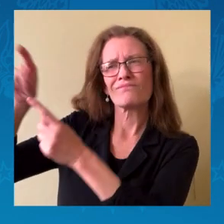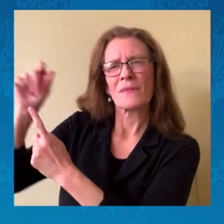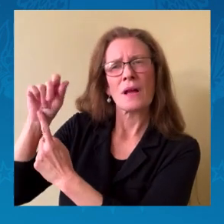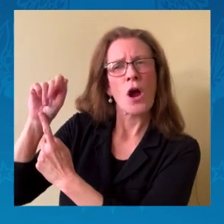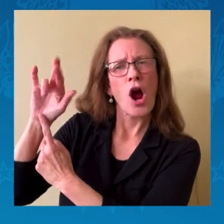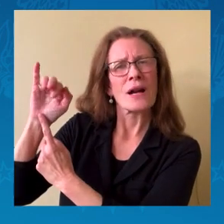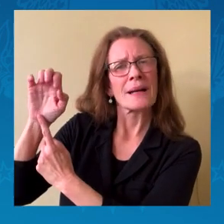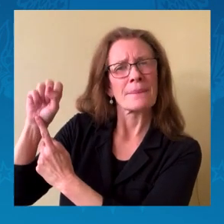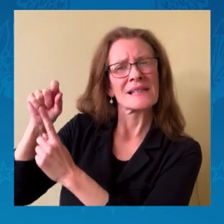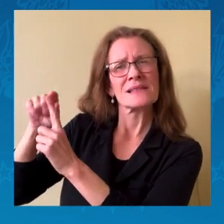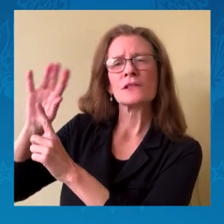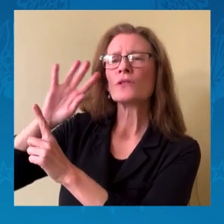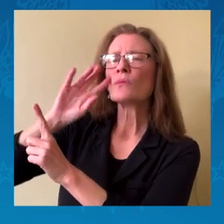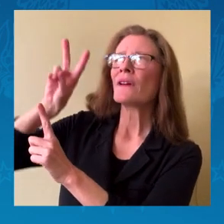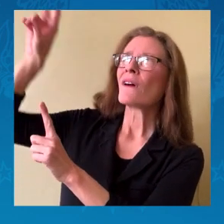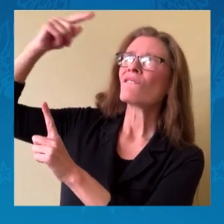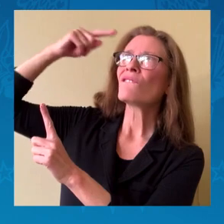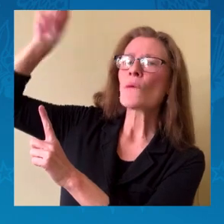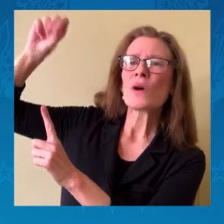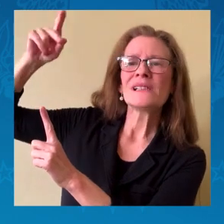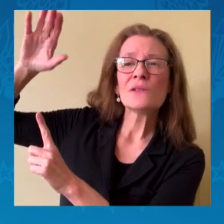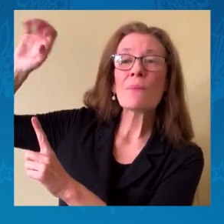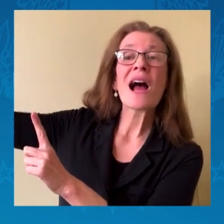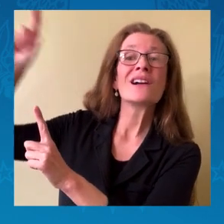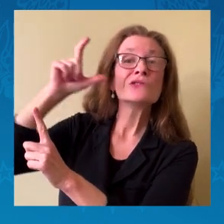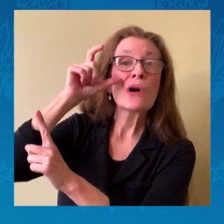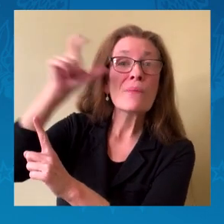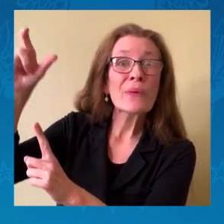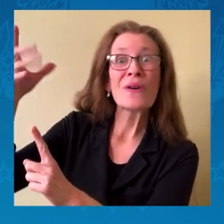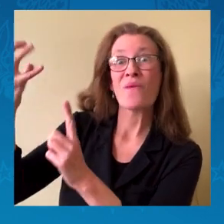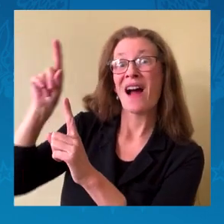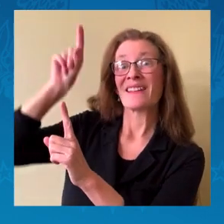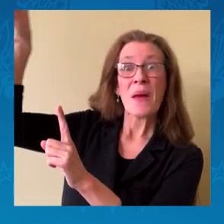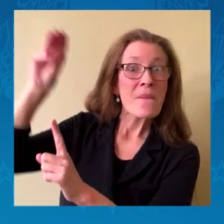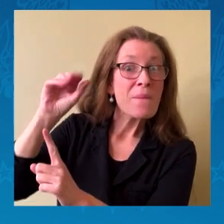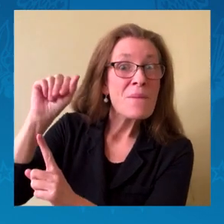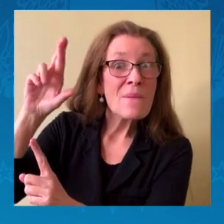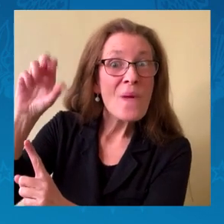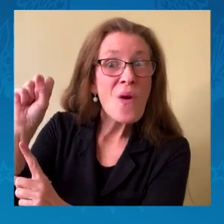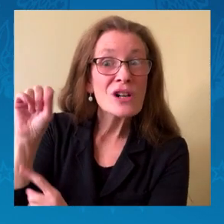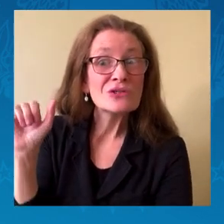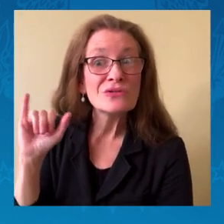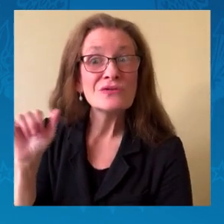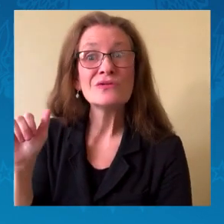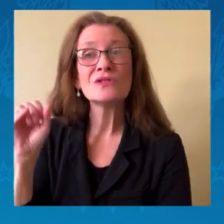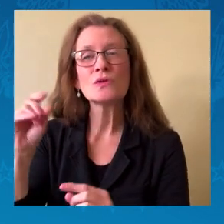The accords are this generation's recommitment to the principles of the Outer Space Treaty envisioning